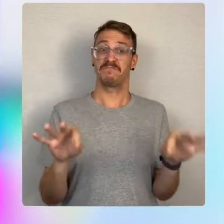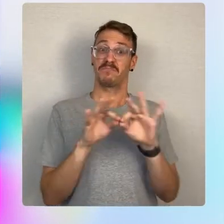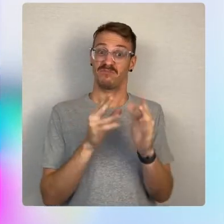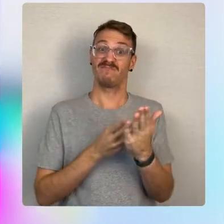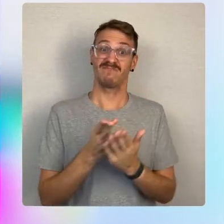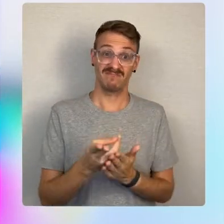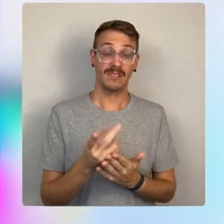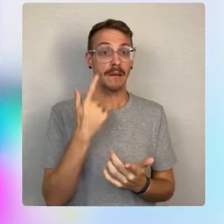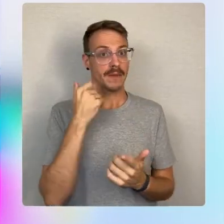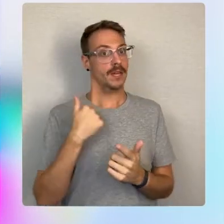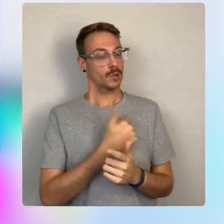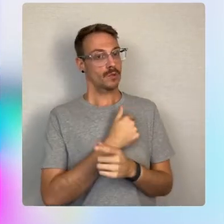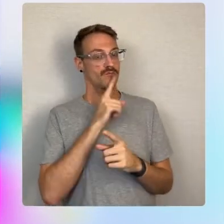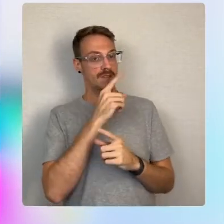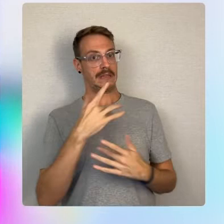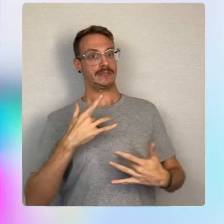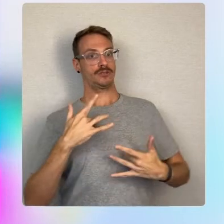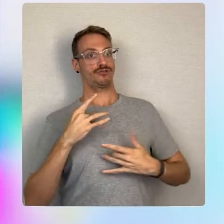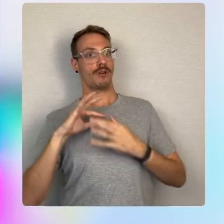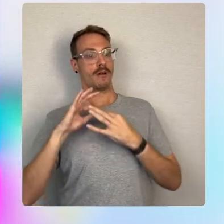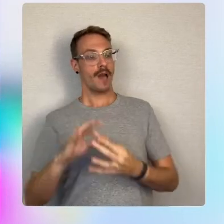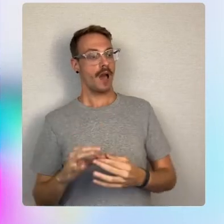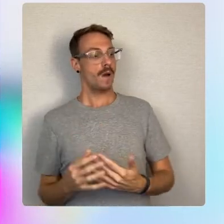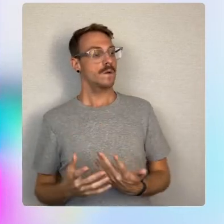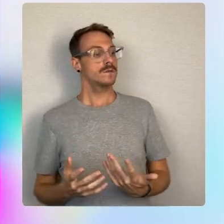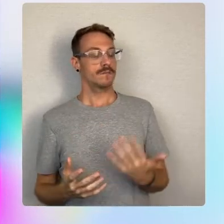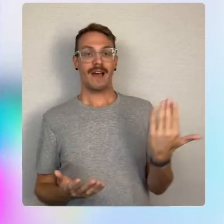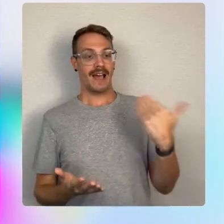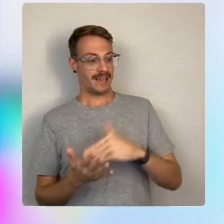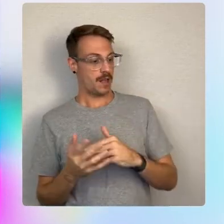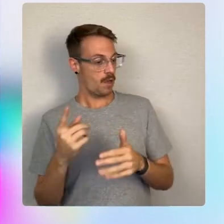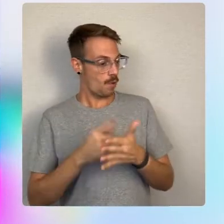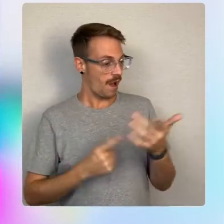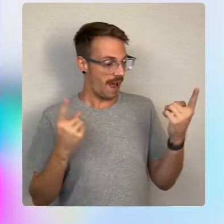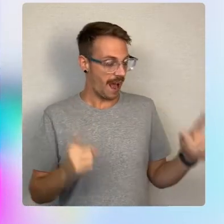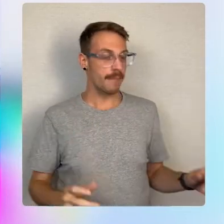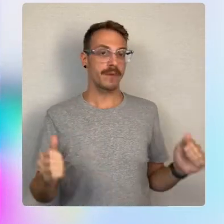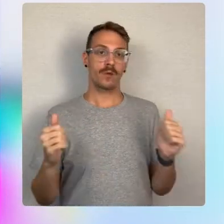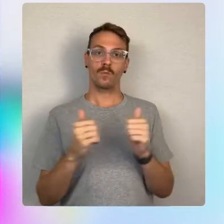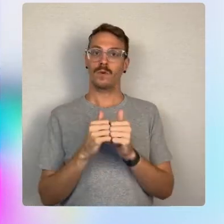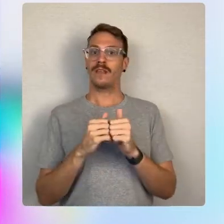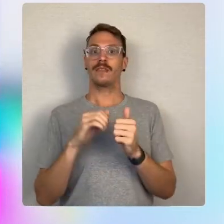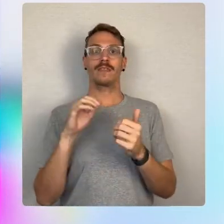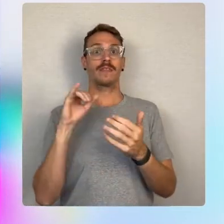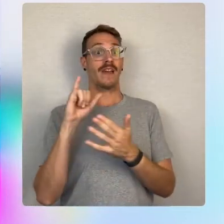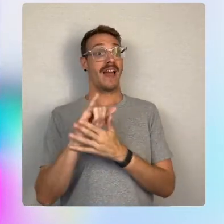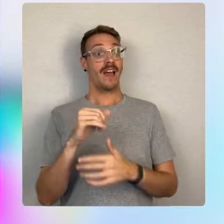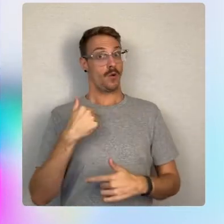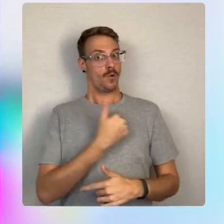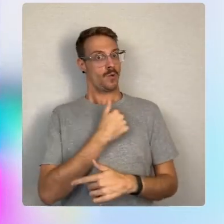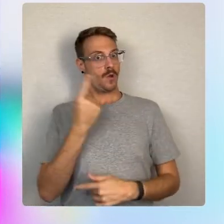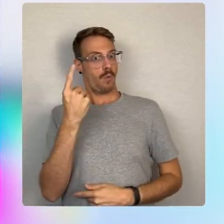mostly because we were really worried about, you know, again, what was gonna happen with being a one controller game,